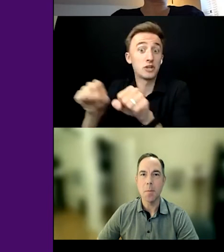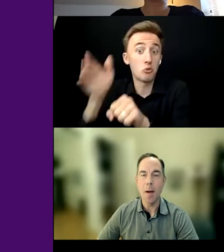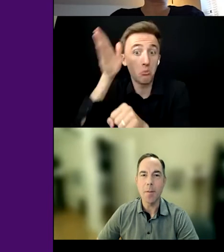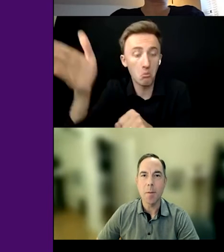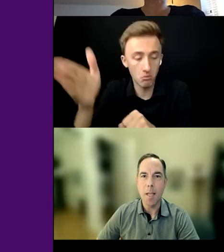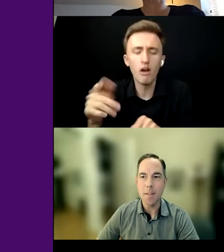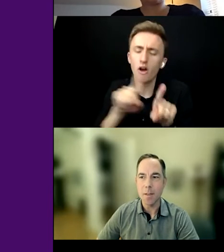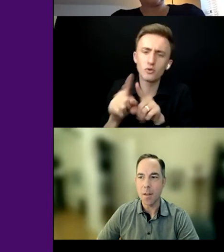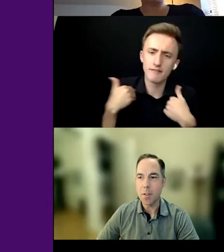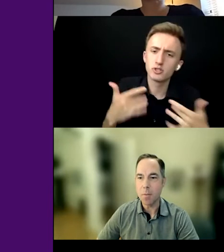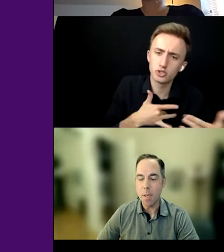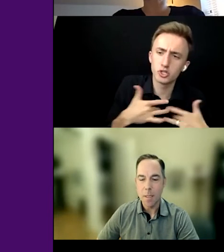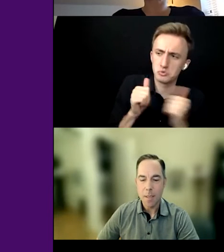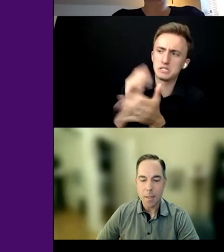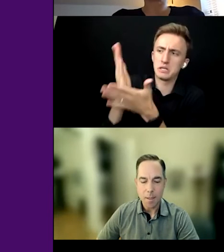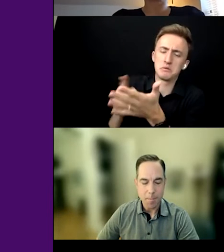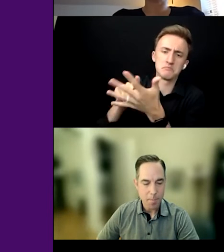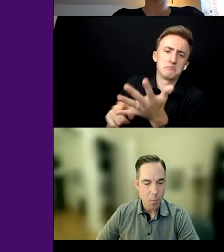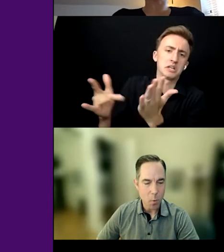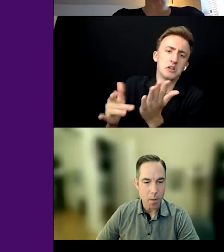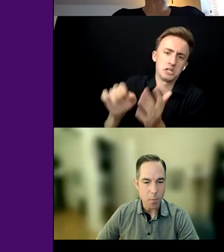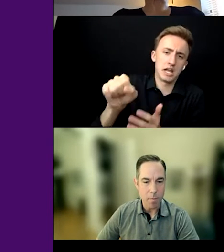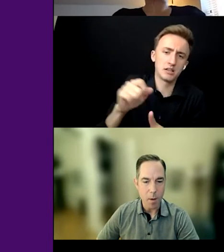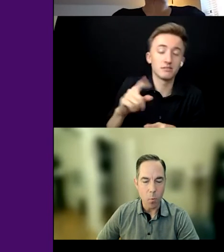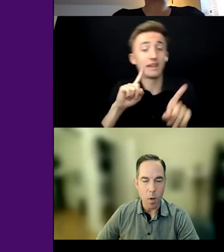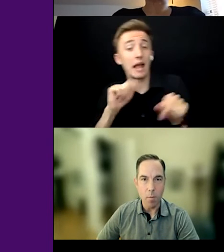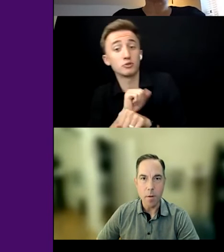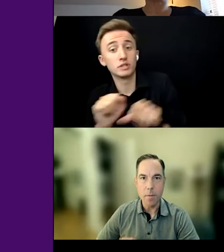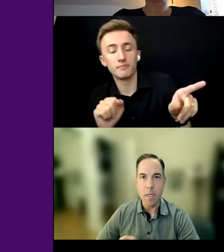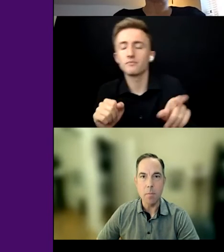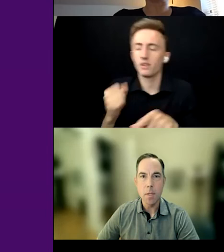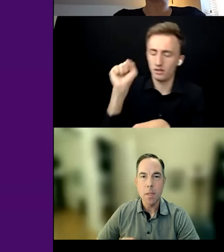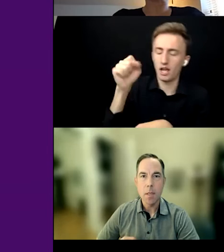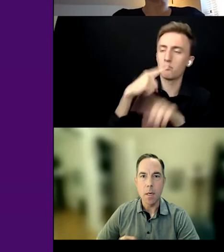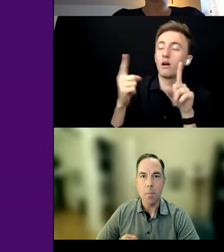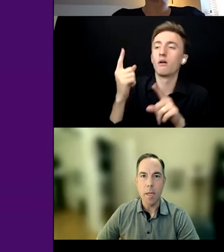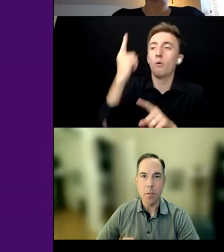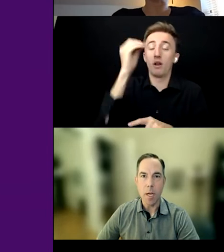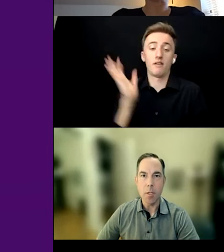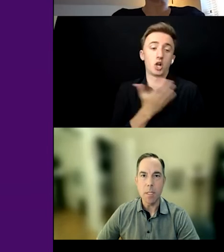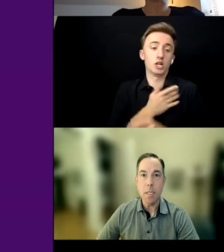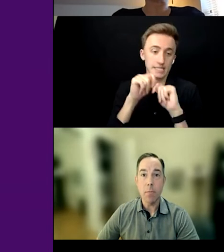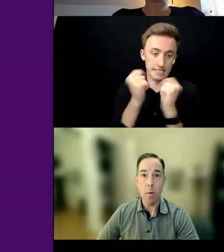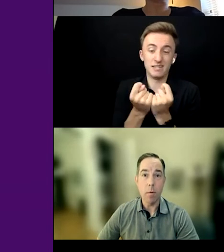about some of that technology, but it's we had one of our team playing with ChatGPT for the